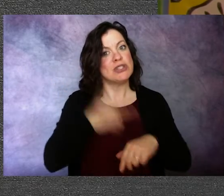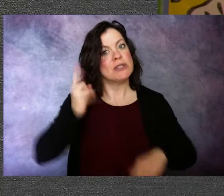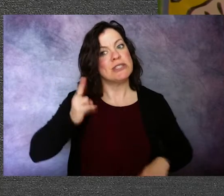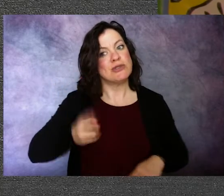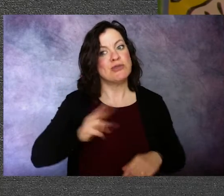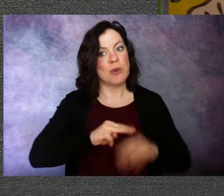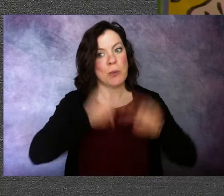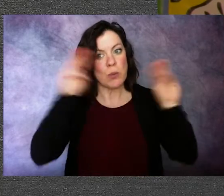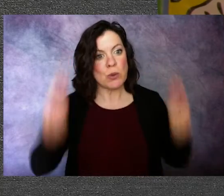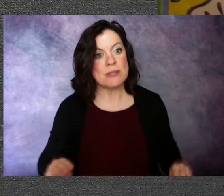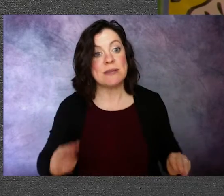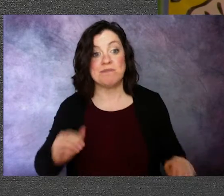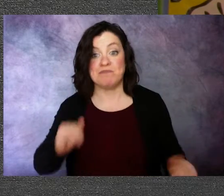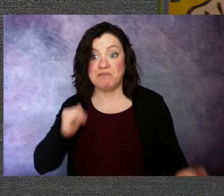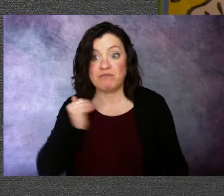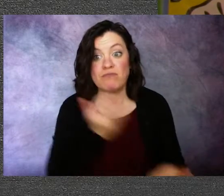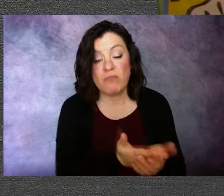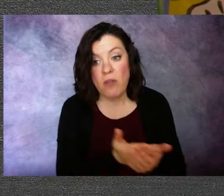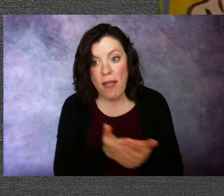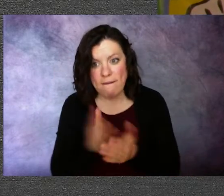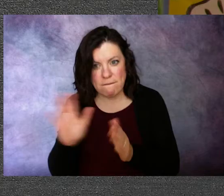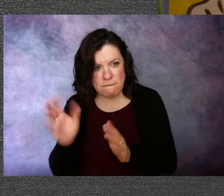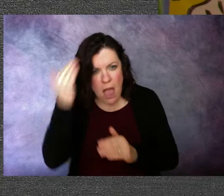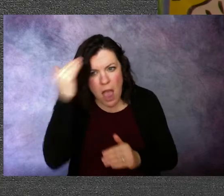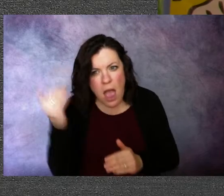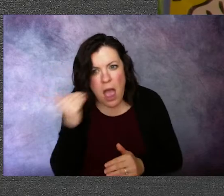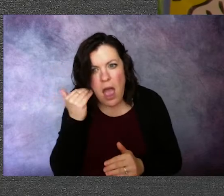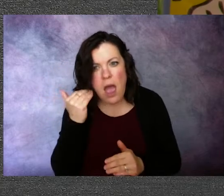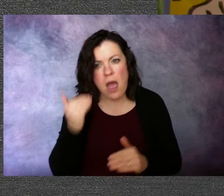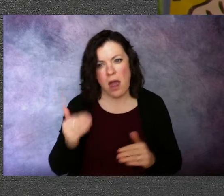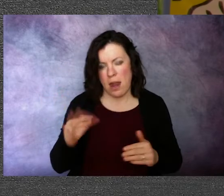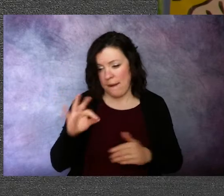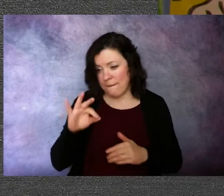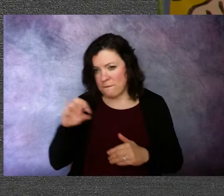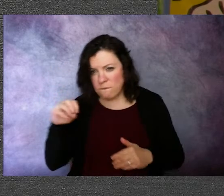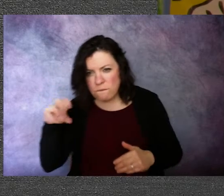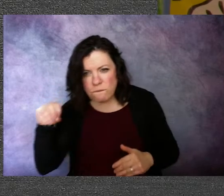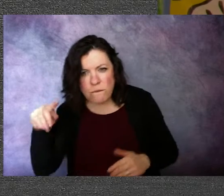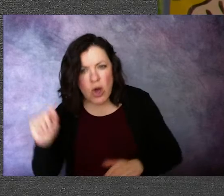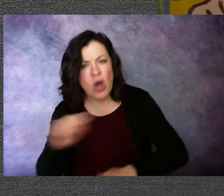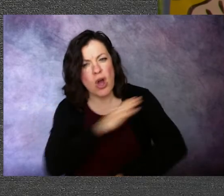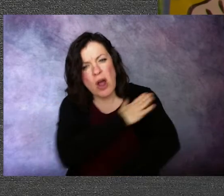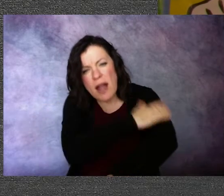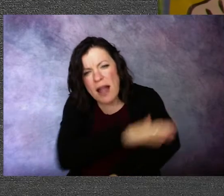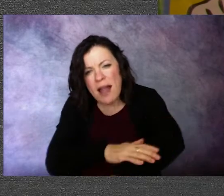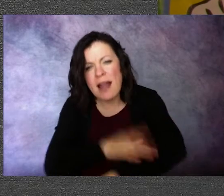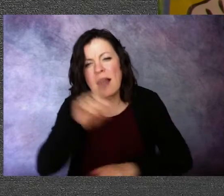"We have head bones, foot bones, "leg bones, rib bones,